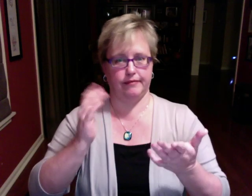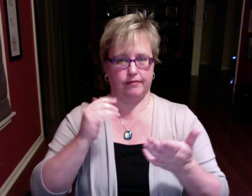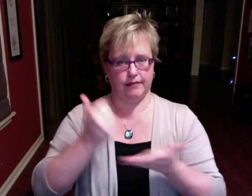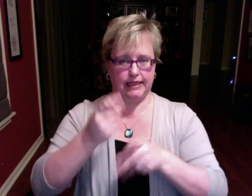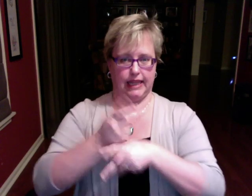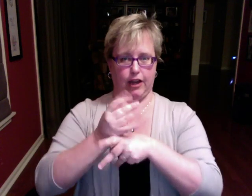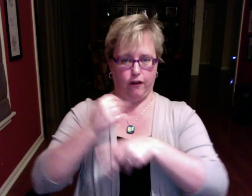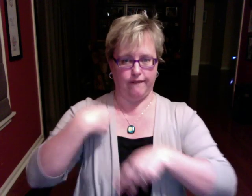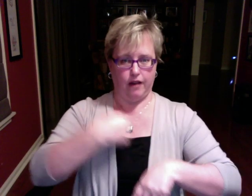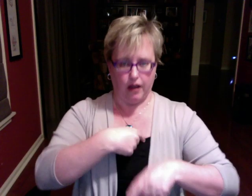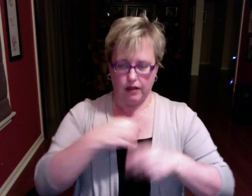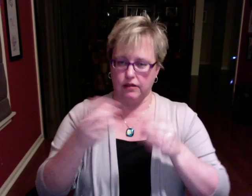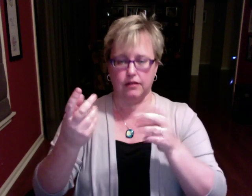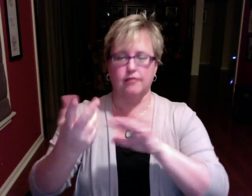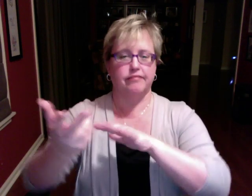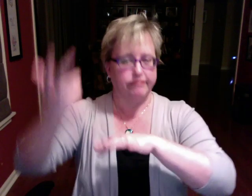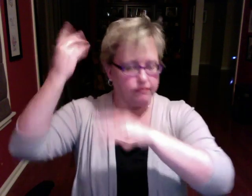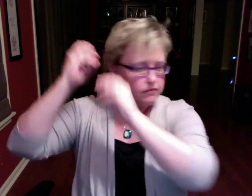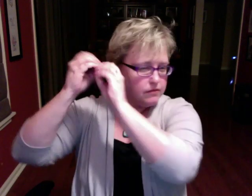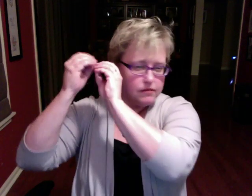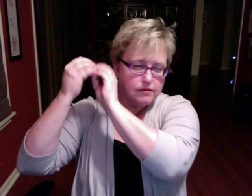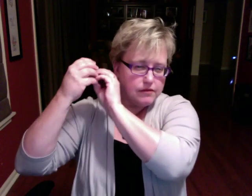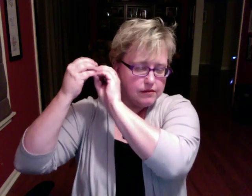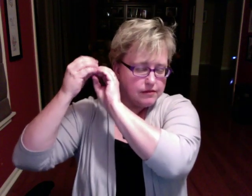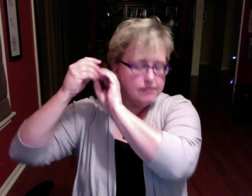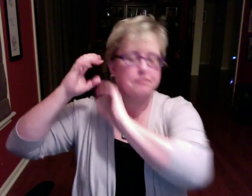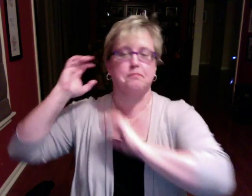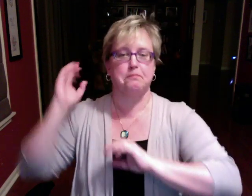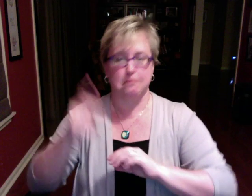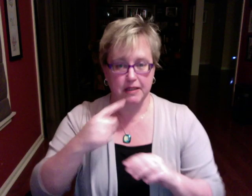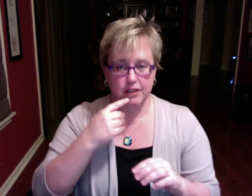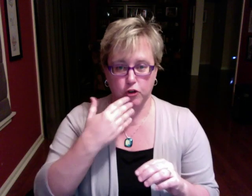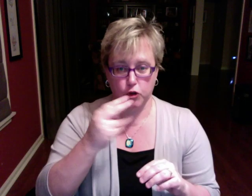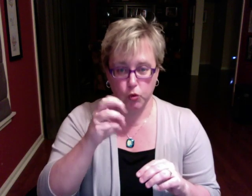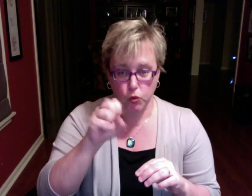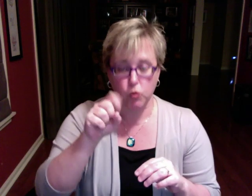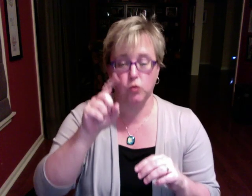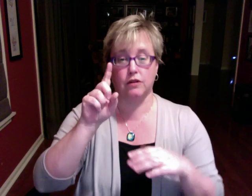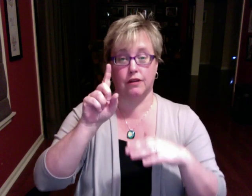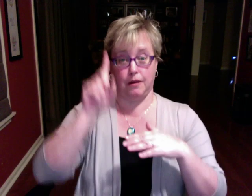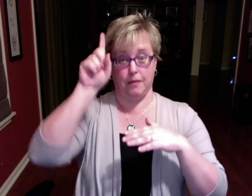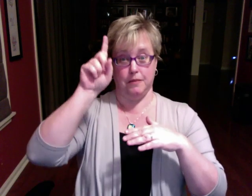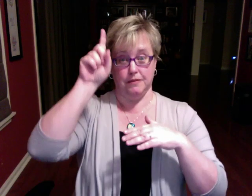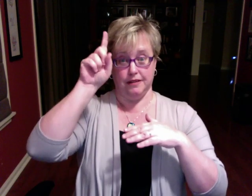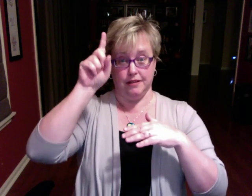charge of us - went upstairs to try figure out solutions. They came back with some good news.